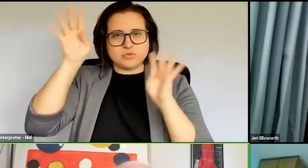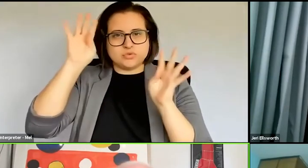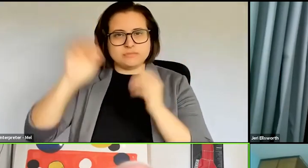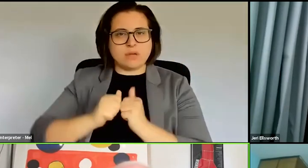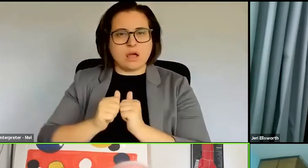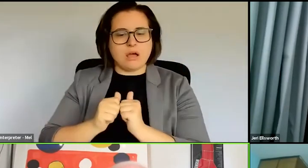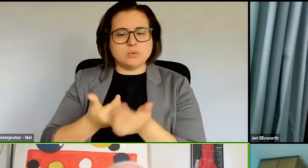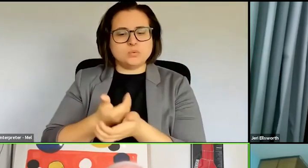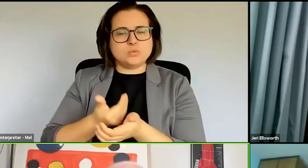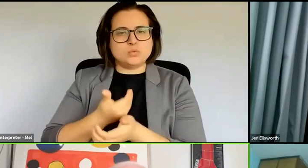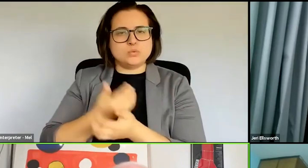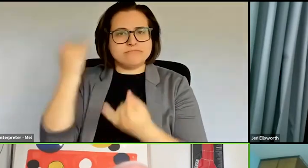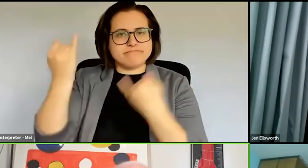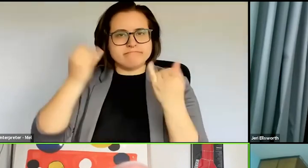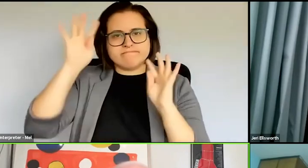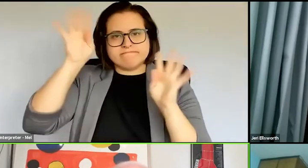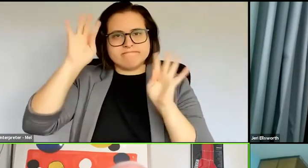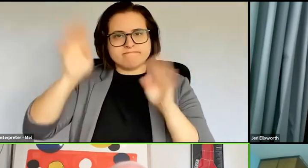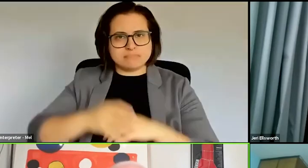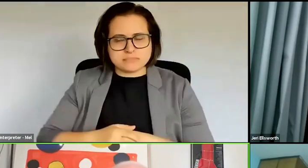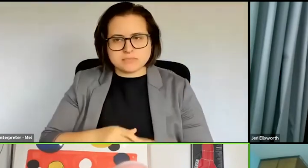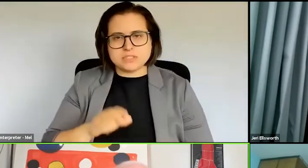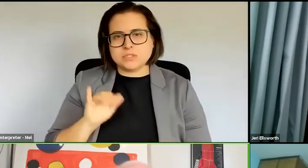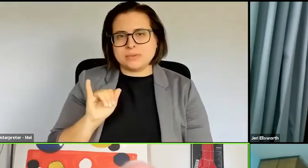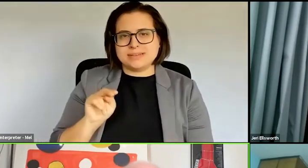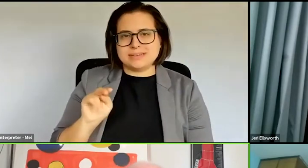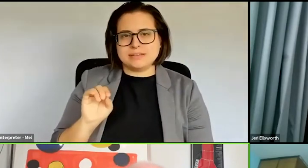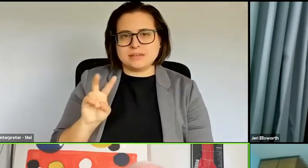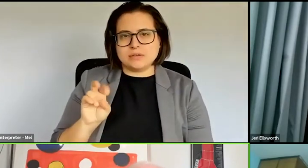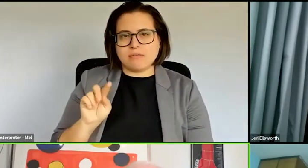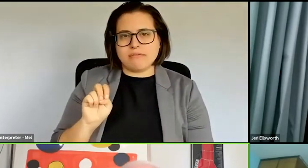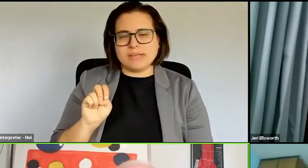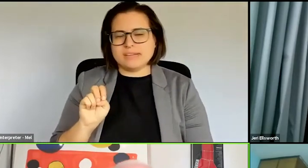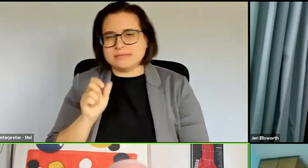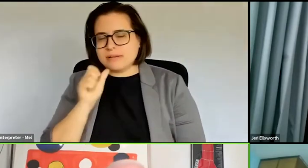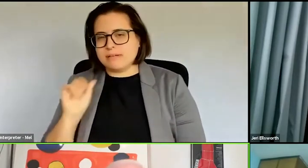how do you do this and I say innovate rather than invent just to address the incremental, sometimes